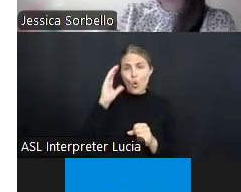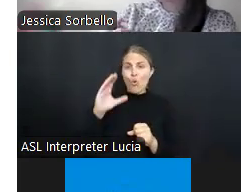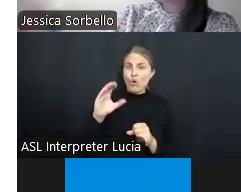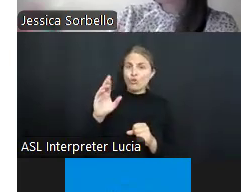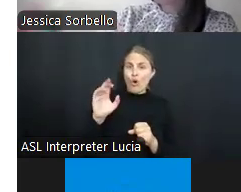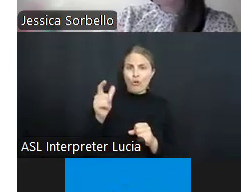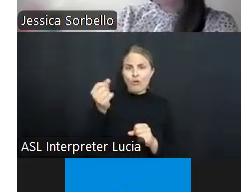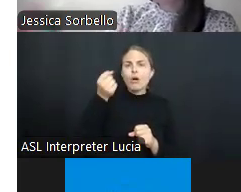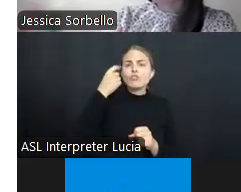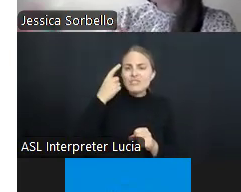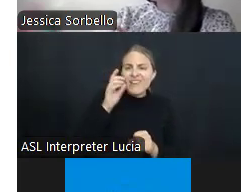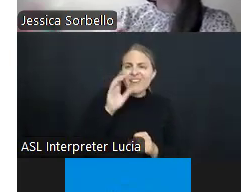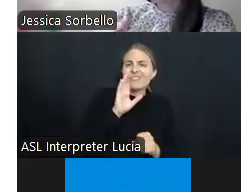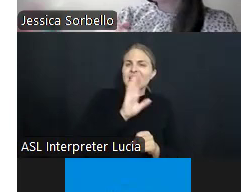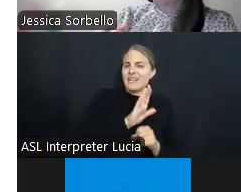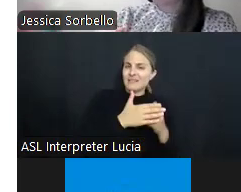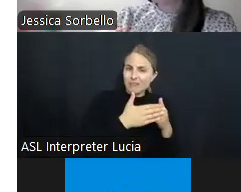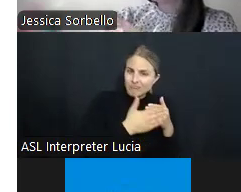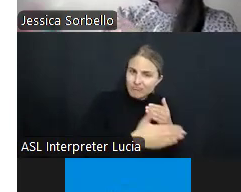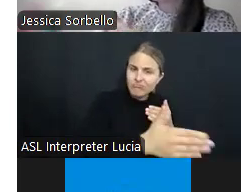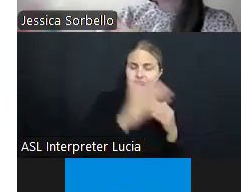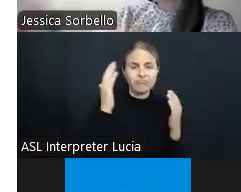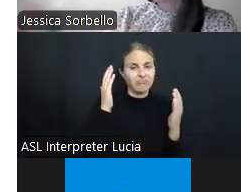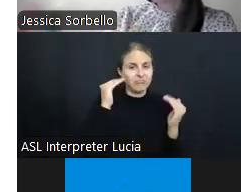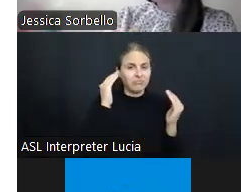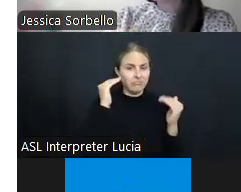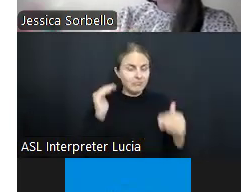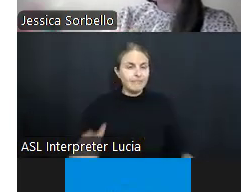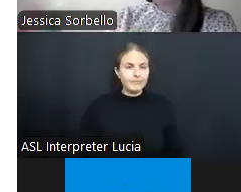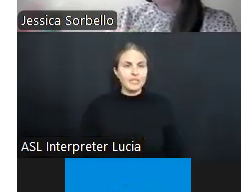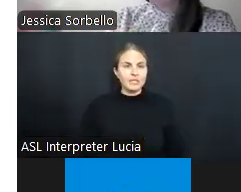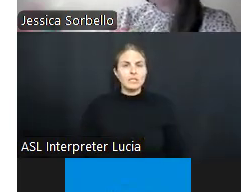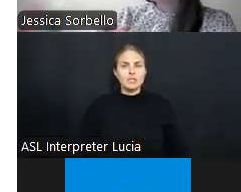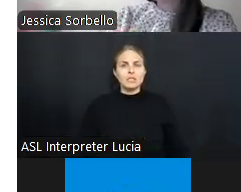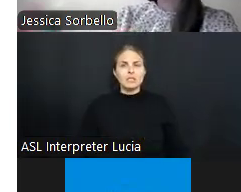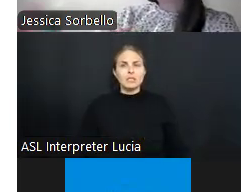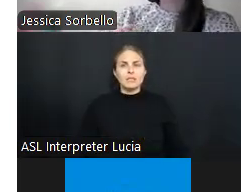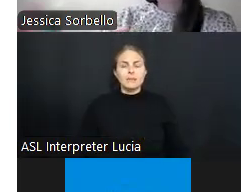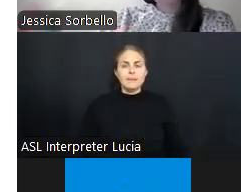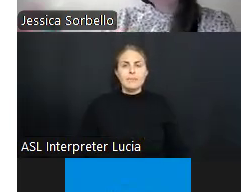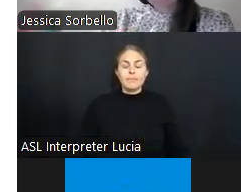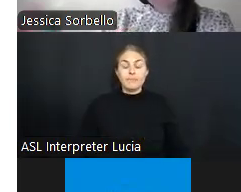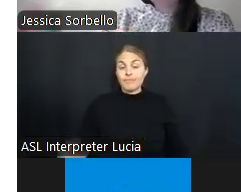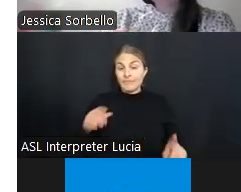as okay Carl's wife now has medications in the house. Anything we talked about on this training session that